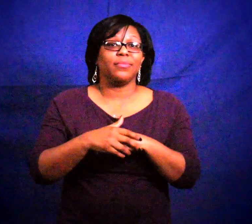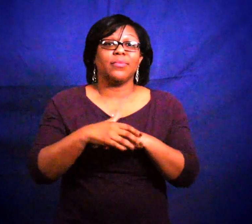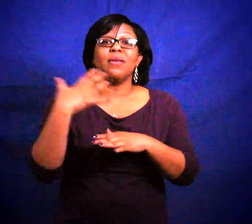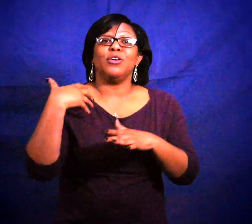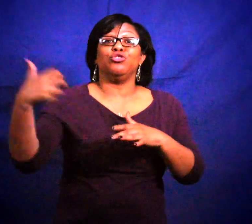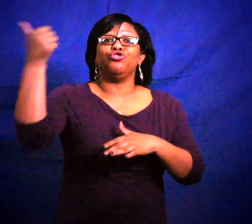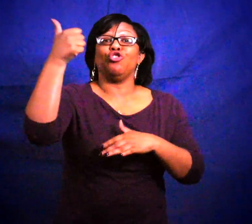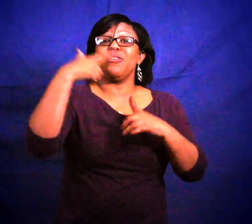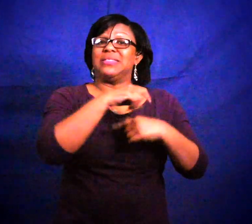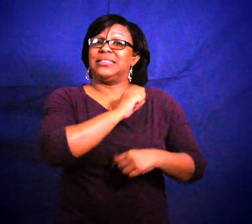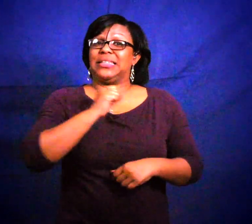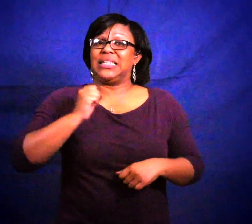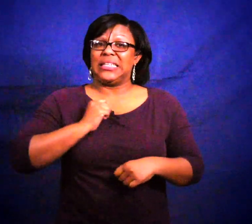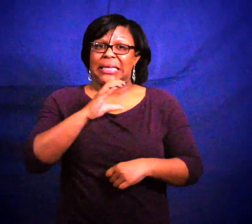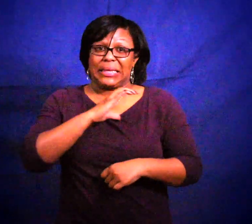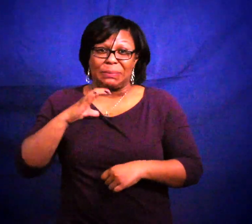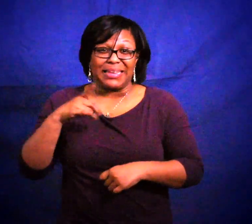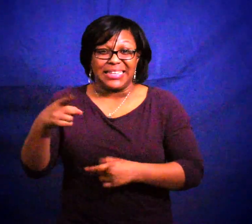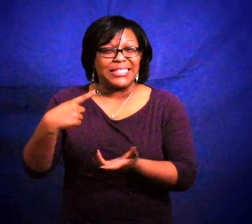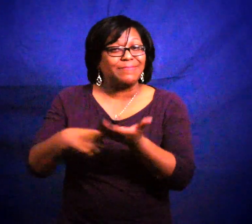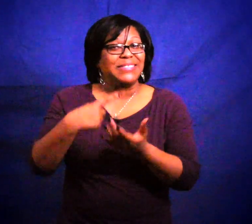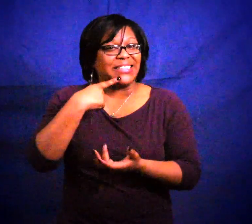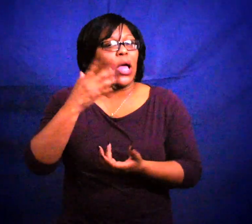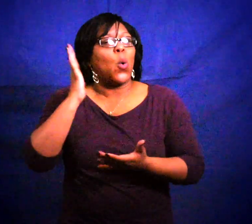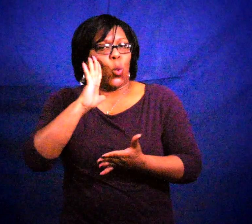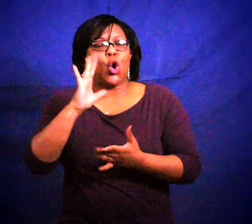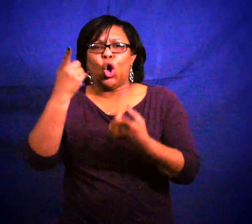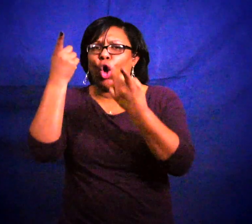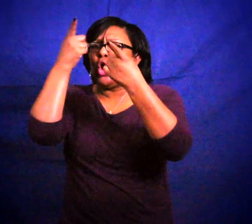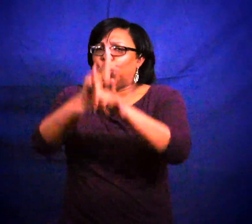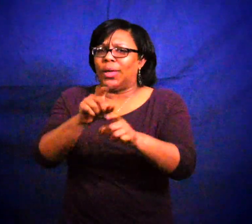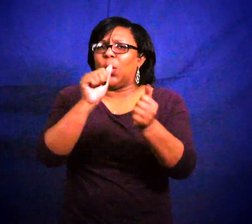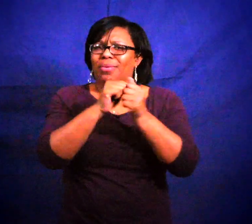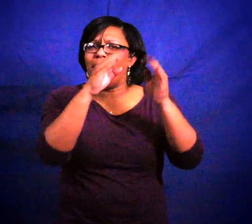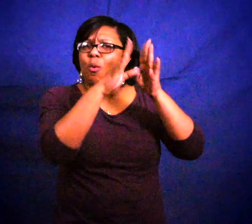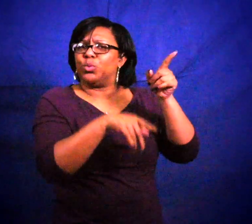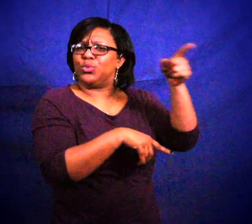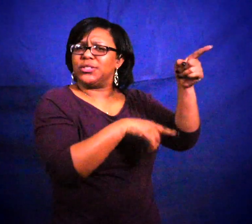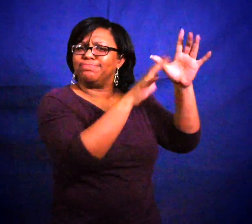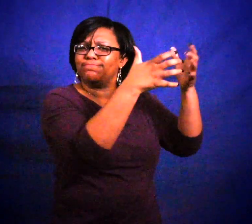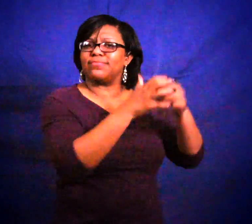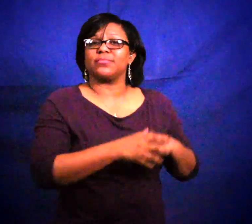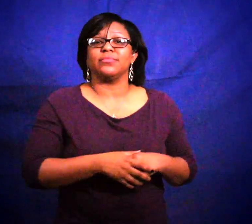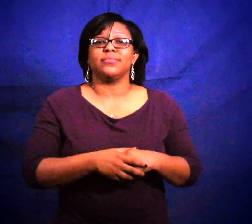The Chair of the Senate Committee said she would agree with the House version.